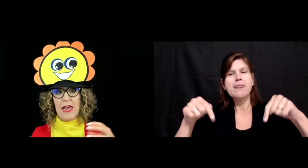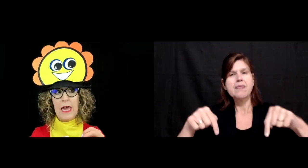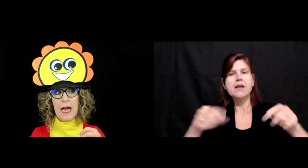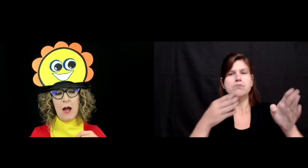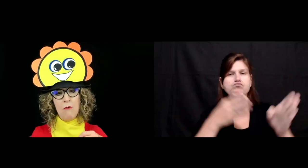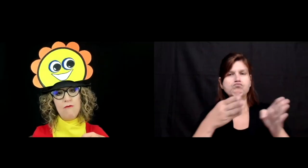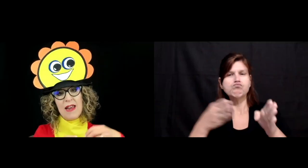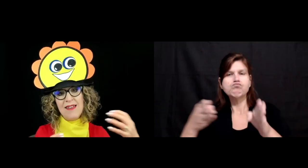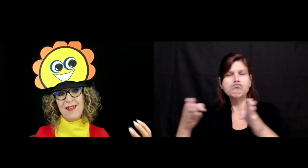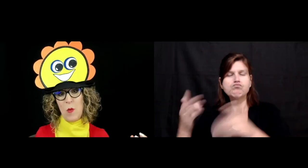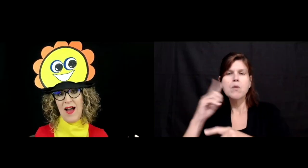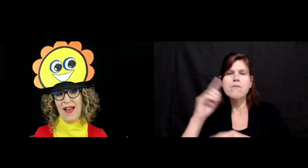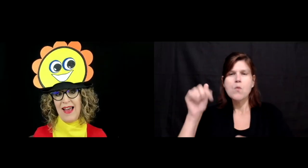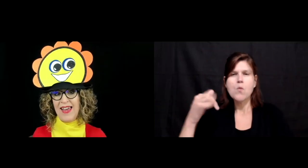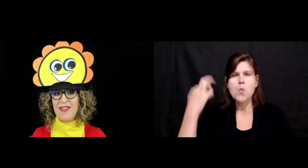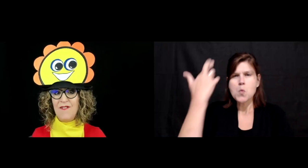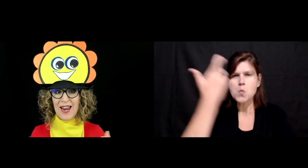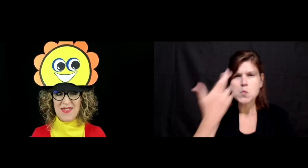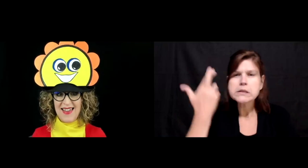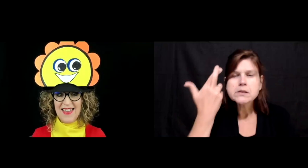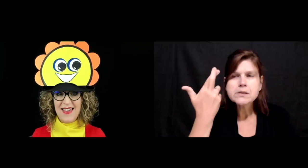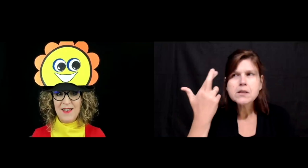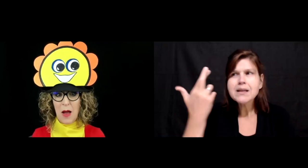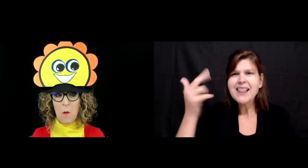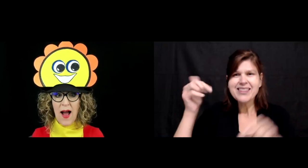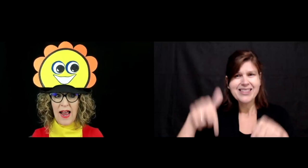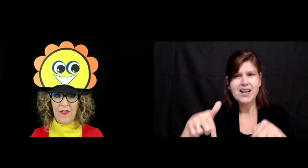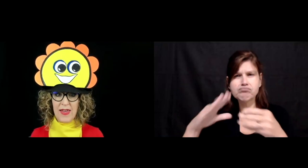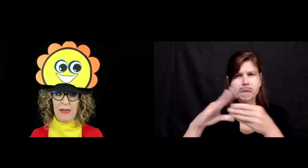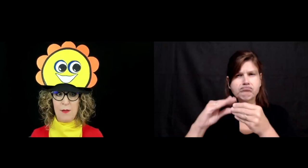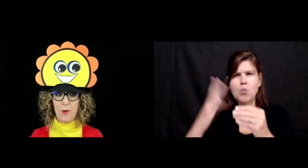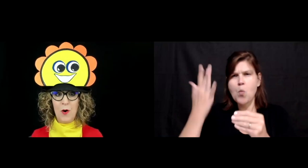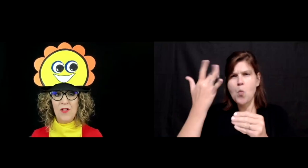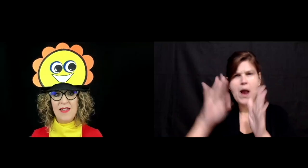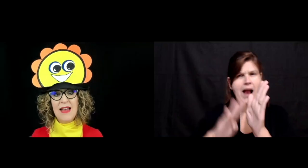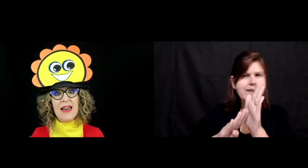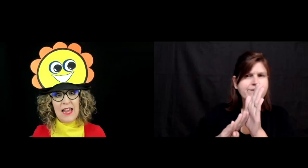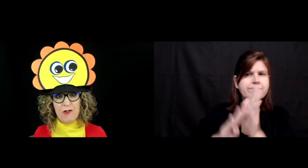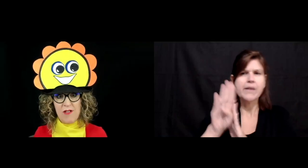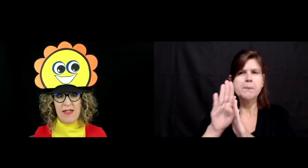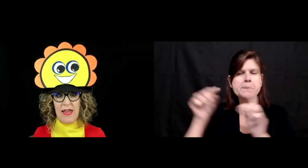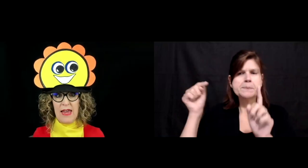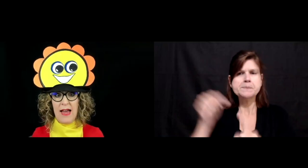The reason why I developed it and why I think it supports literacy